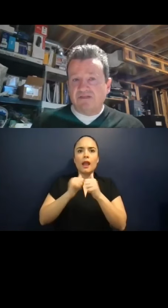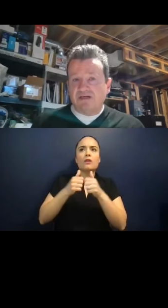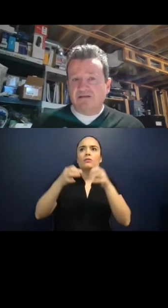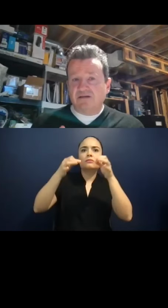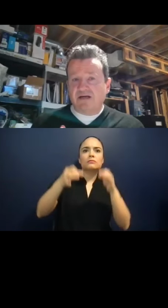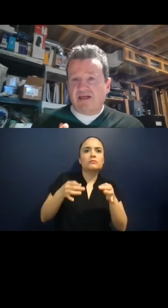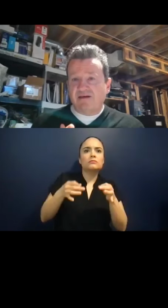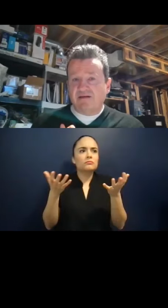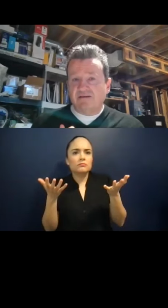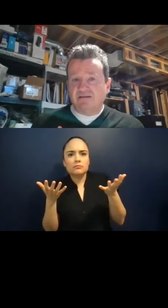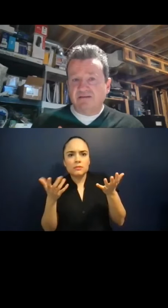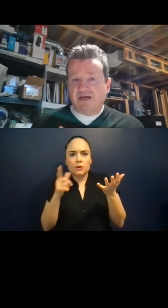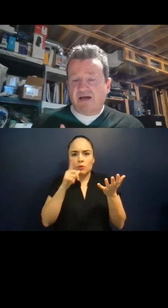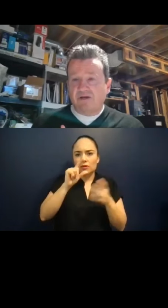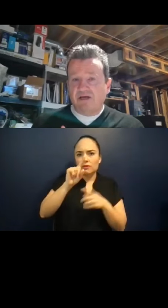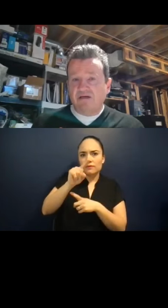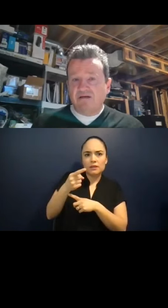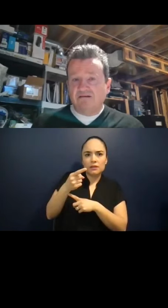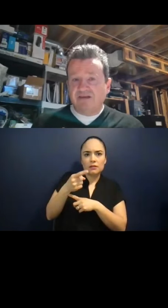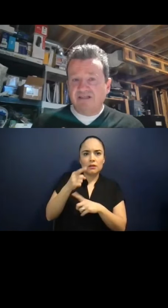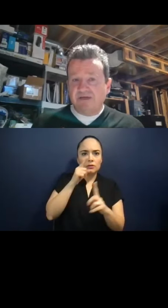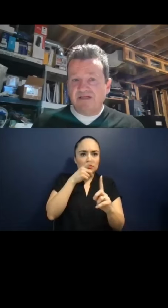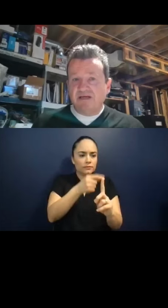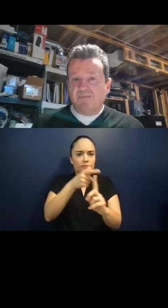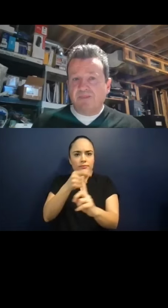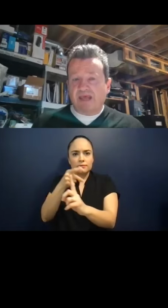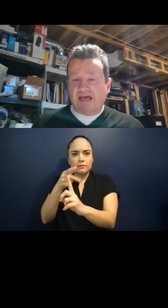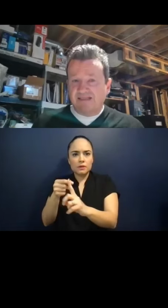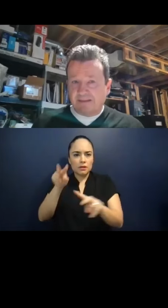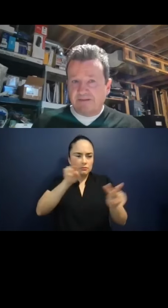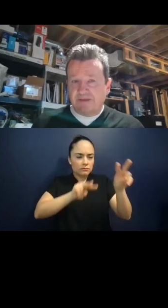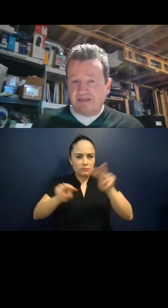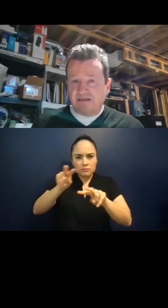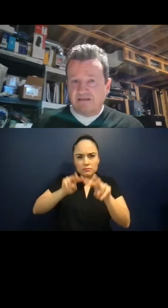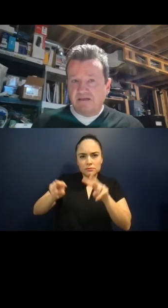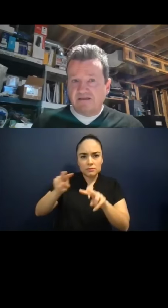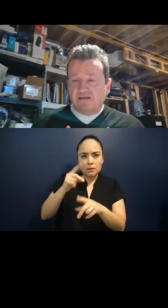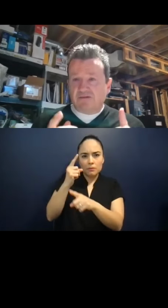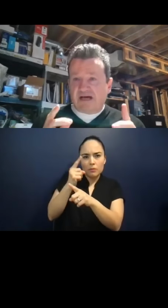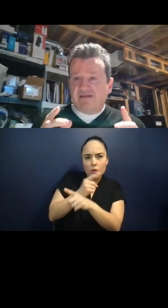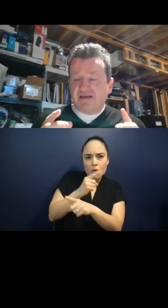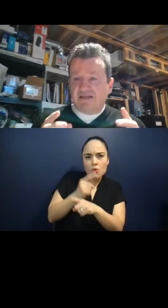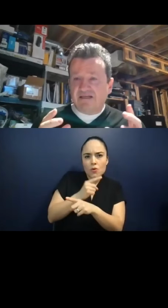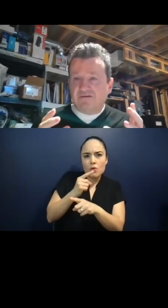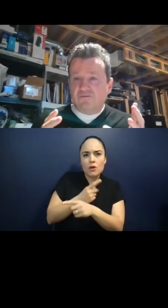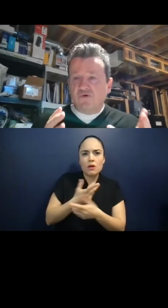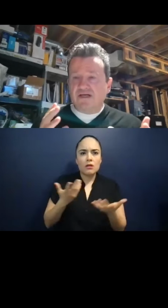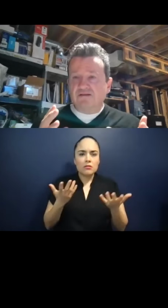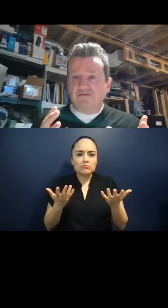status belonging to a racialized population. Next slide. The decision- making as in all things in healthcare looks at pillars.